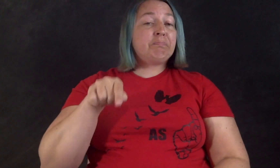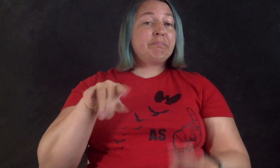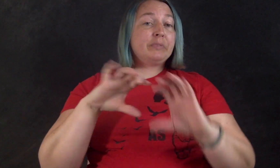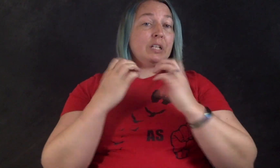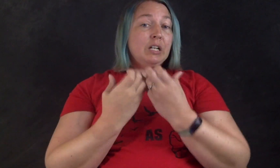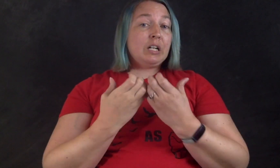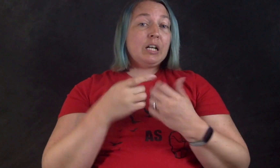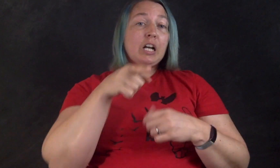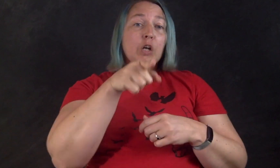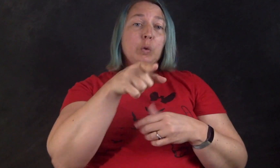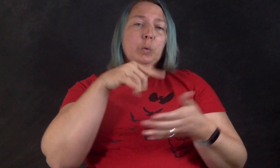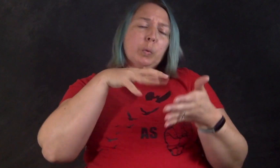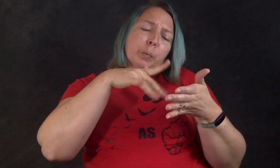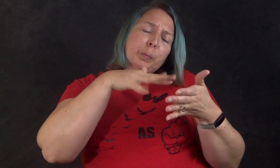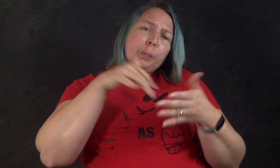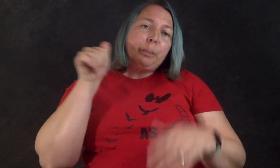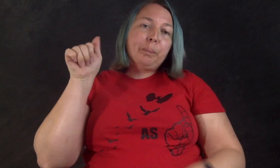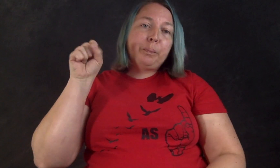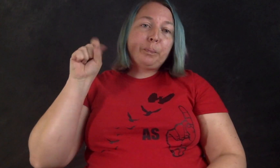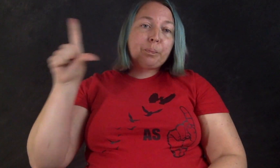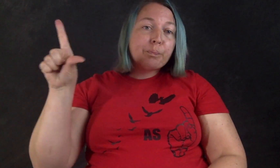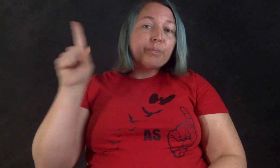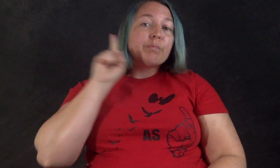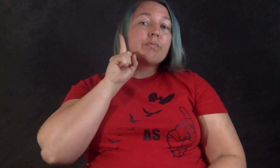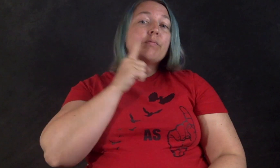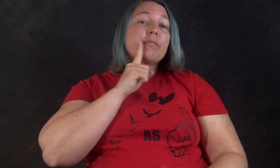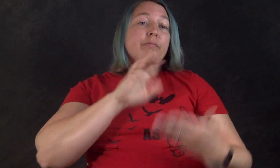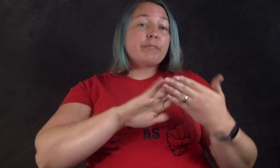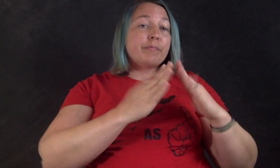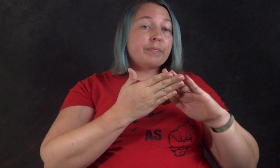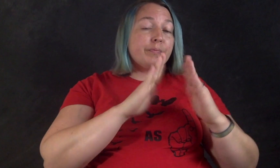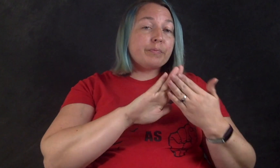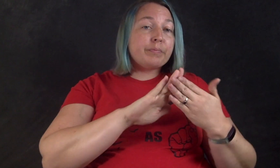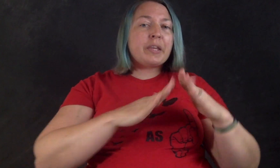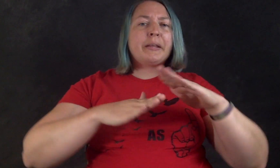This ASL 1 class will introduce students to American Sign Language (ASL) and the deaf community.